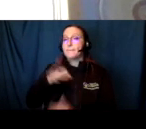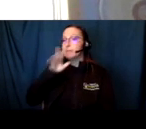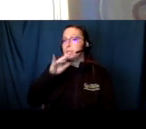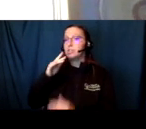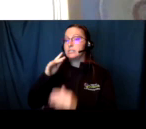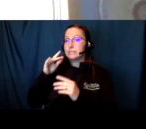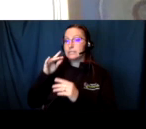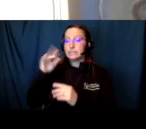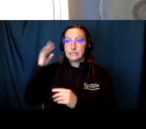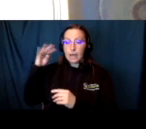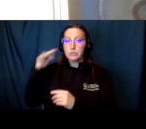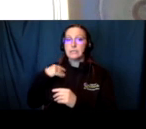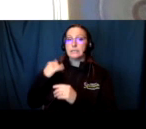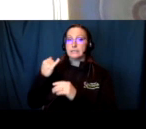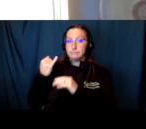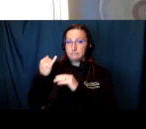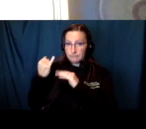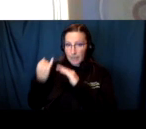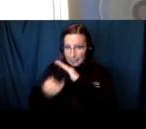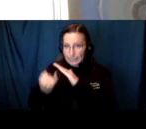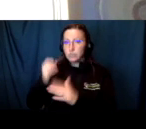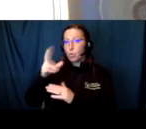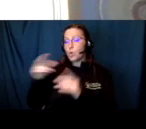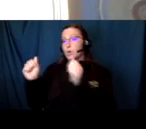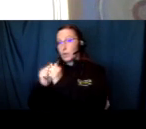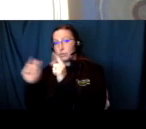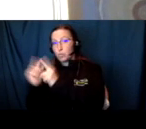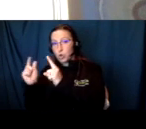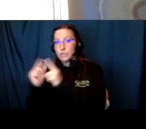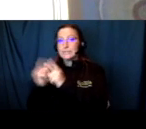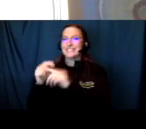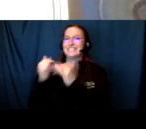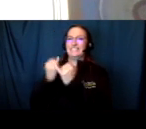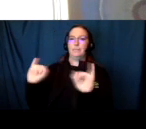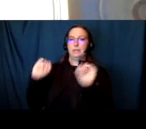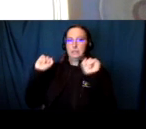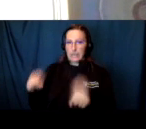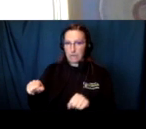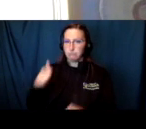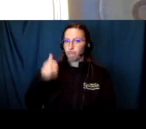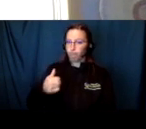either in isolation or in words and he is...those are the sounds that we would